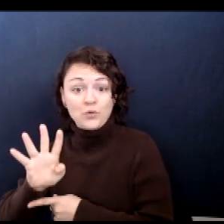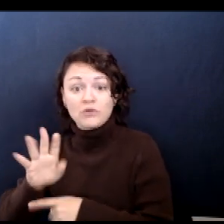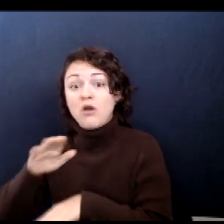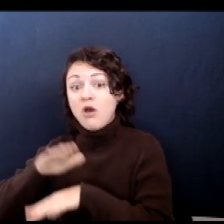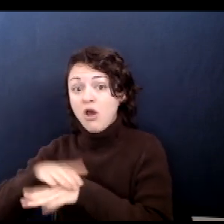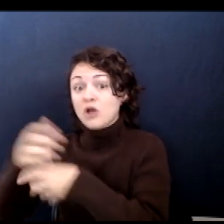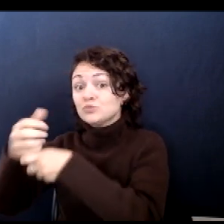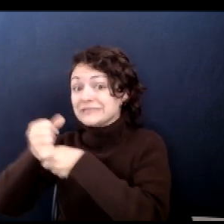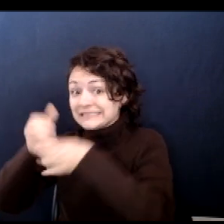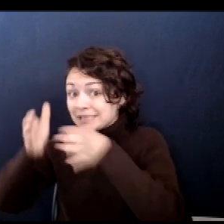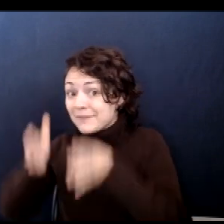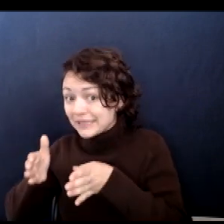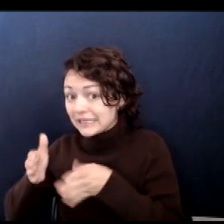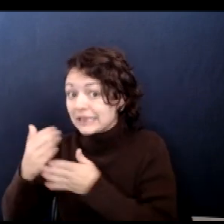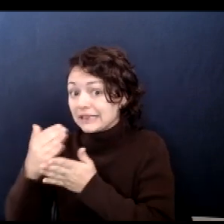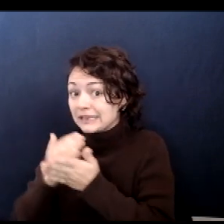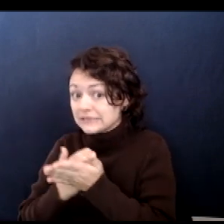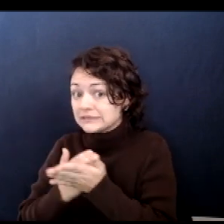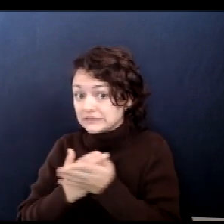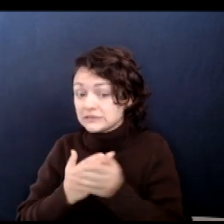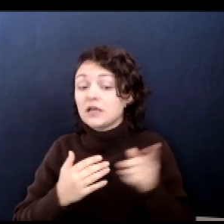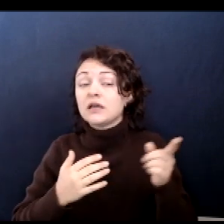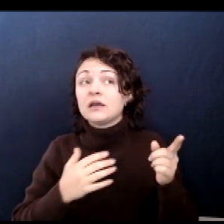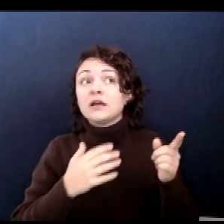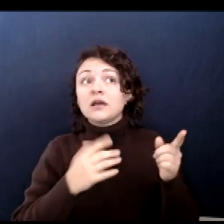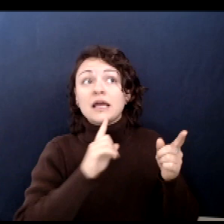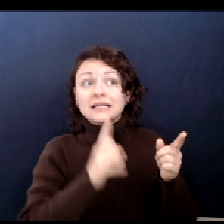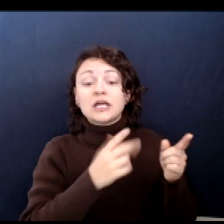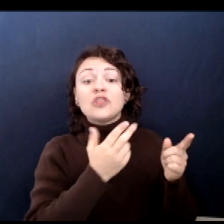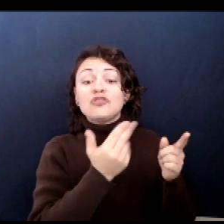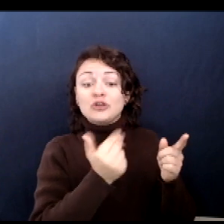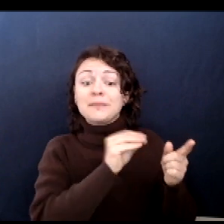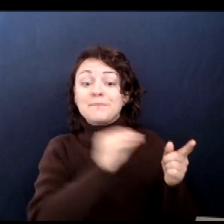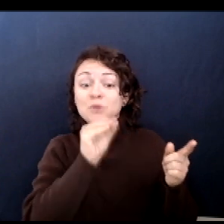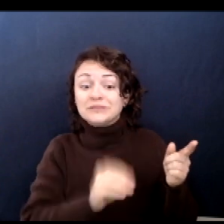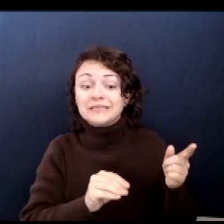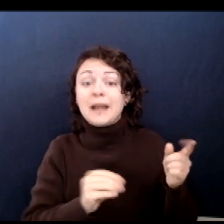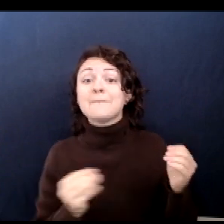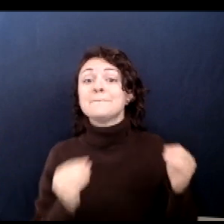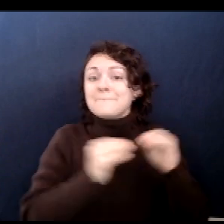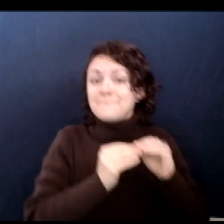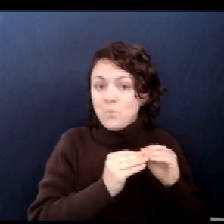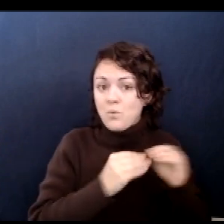there are 13% more white recipients on the wait list.